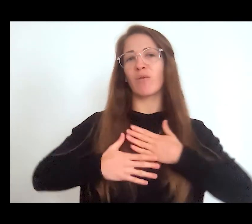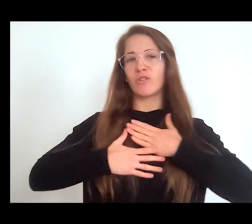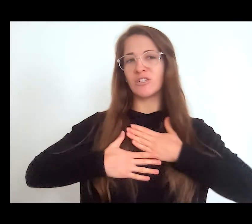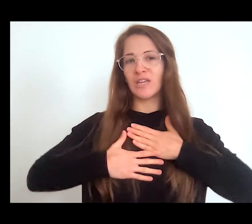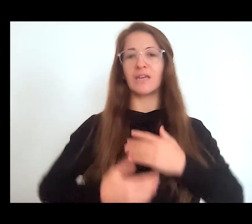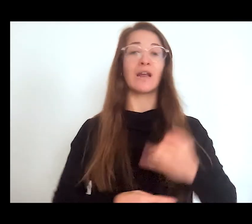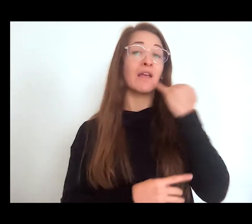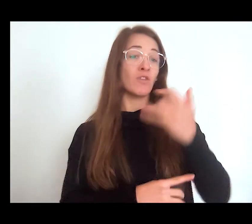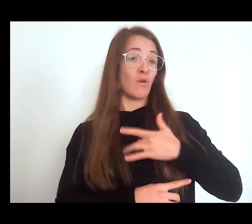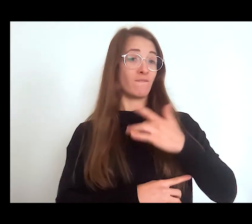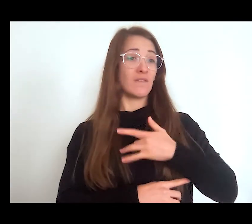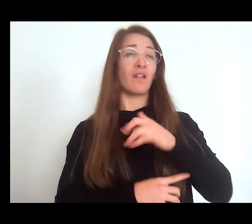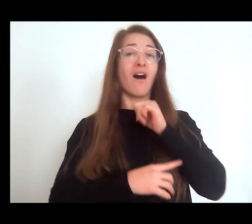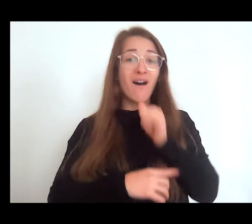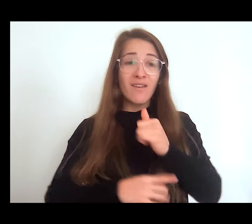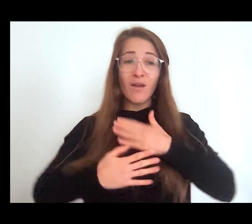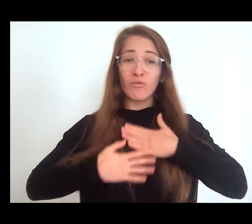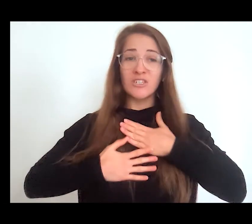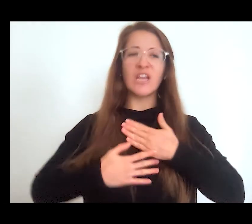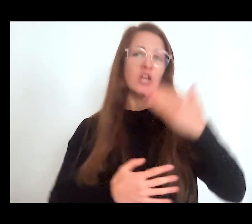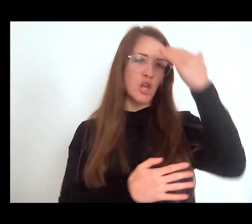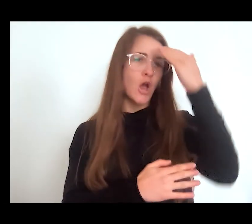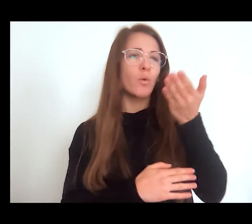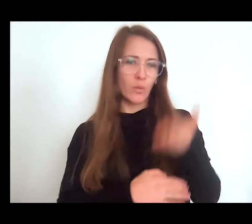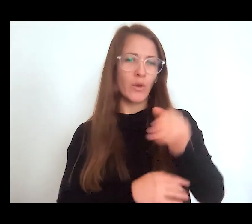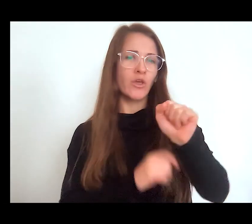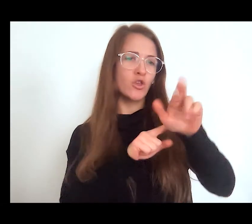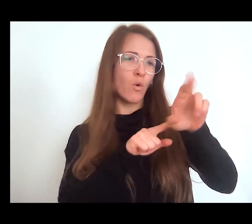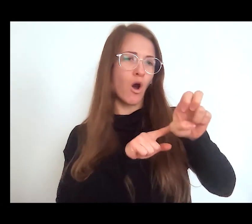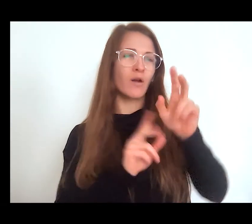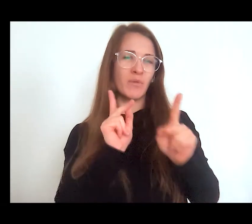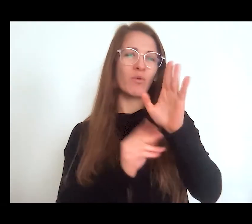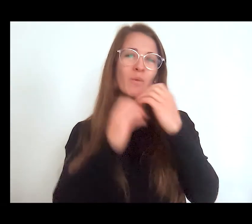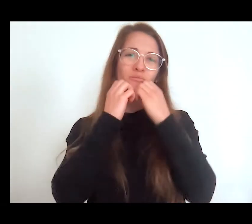SO IF YOU FEEL UNAPPRECIATED,